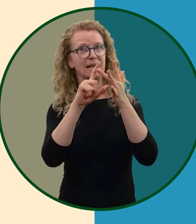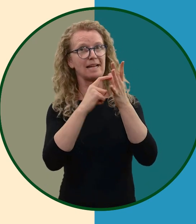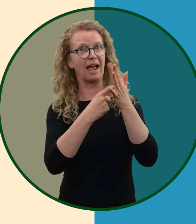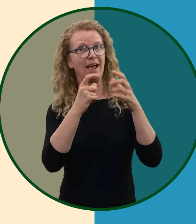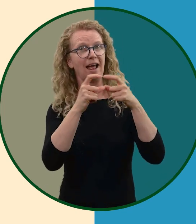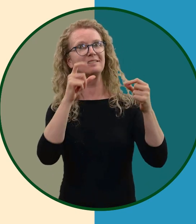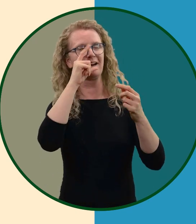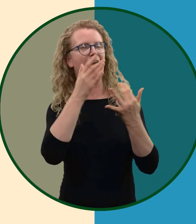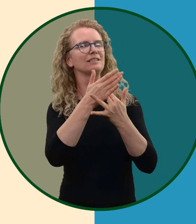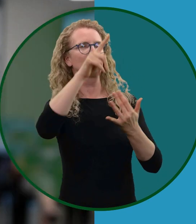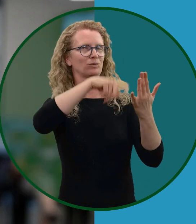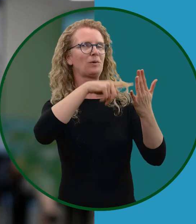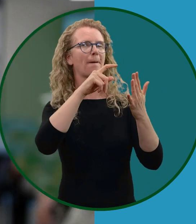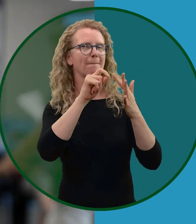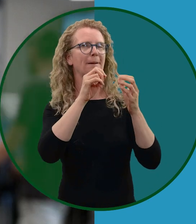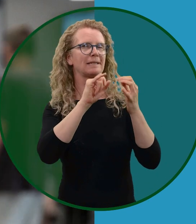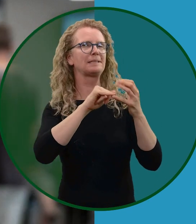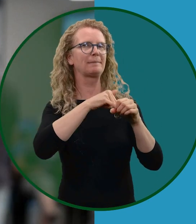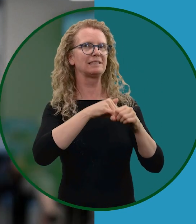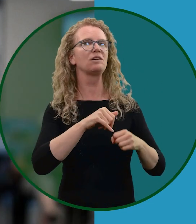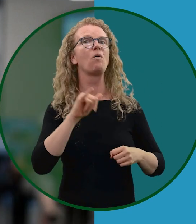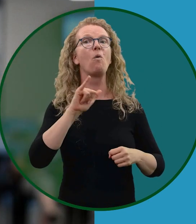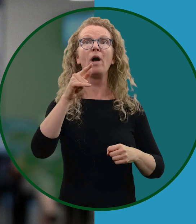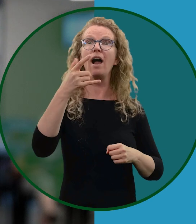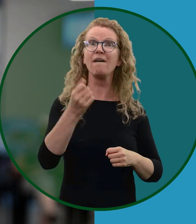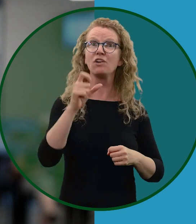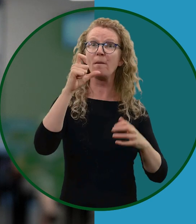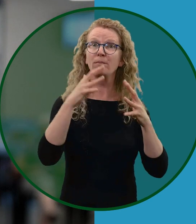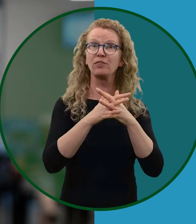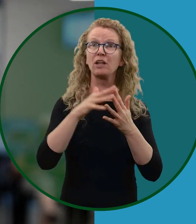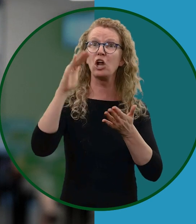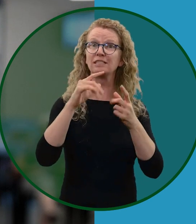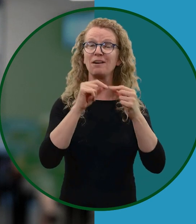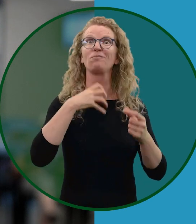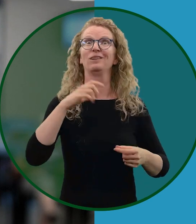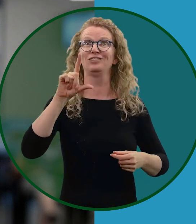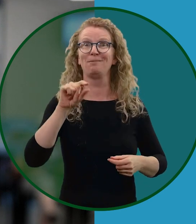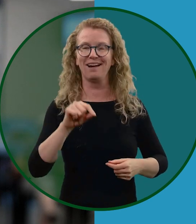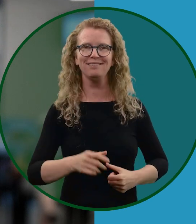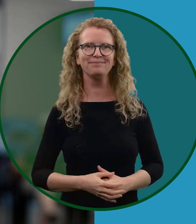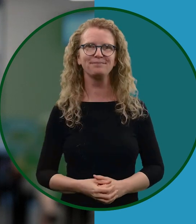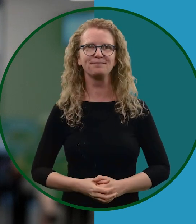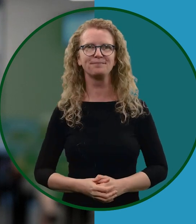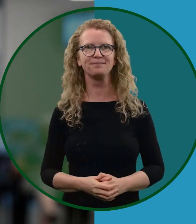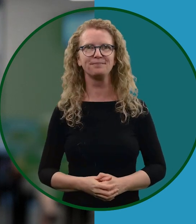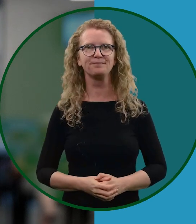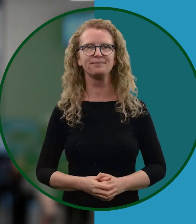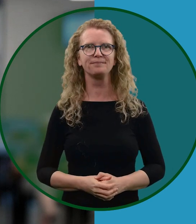can access medications on the PBS. If you have a Commonwealth Concession Card, you can access these medications at a concessional rate.